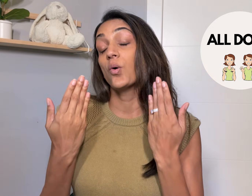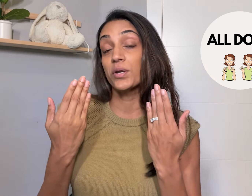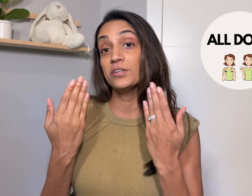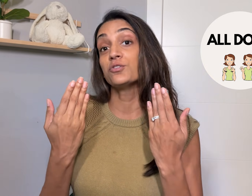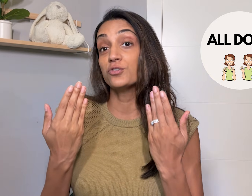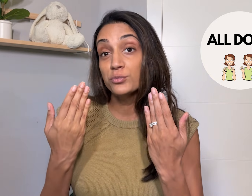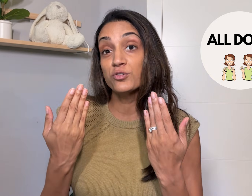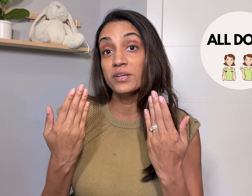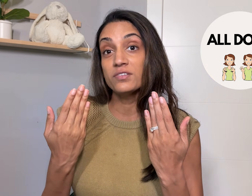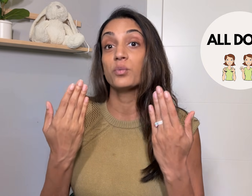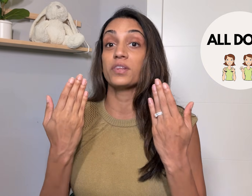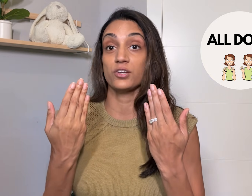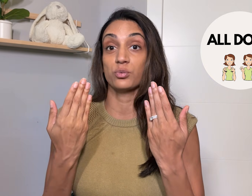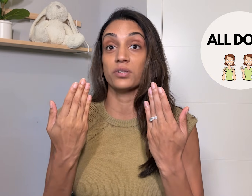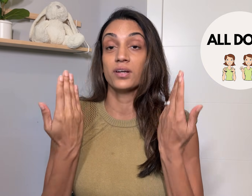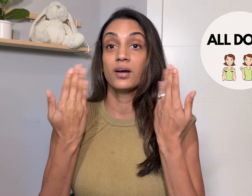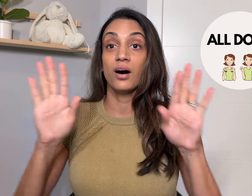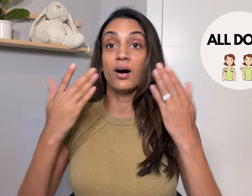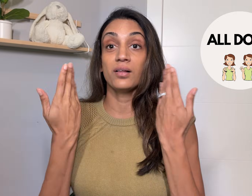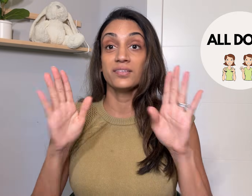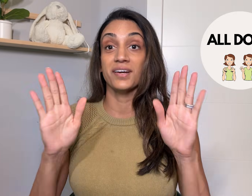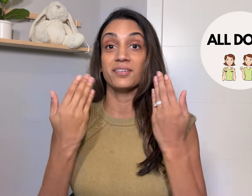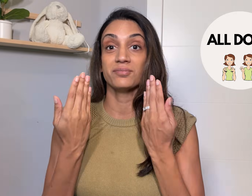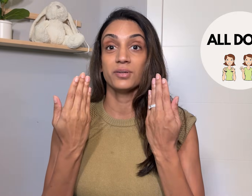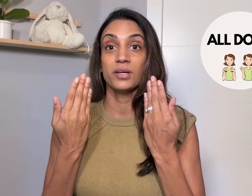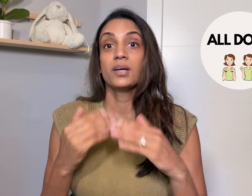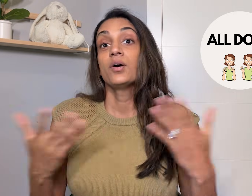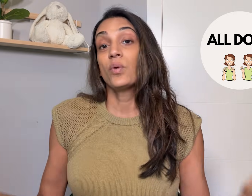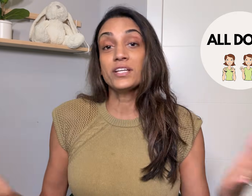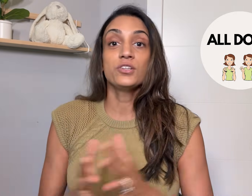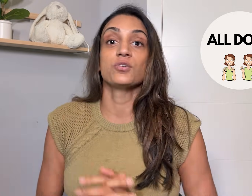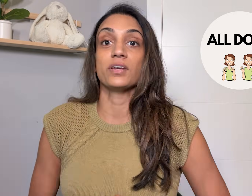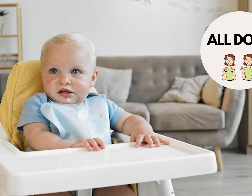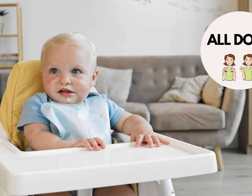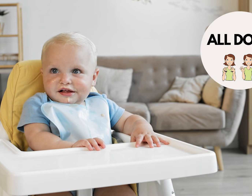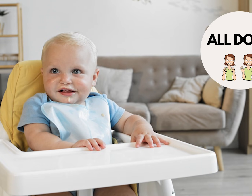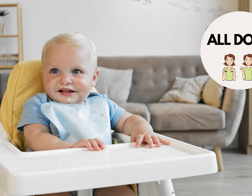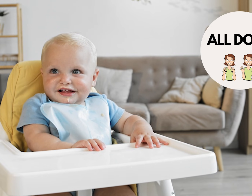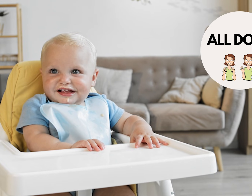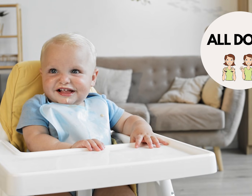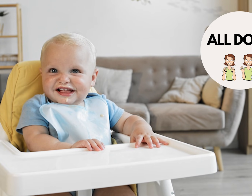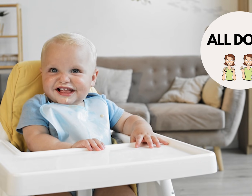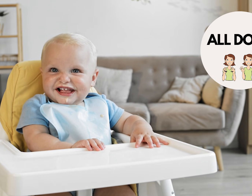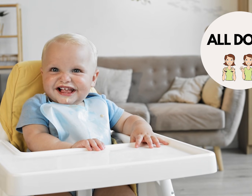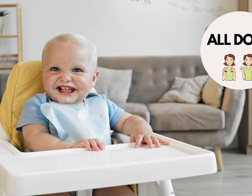Or you can do two movements with each word. All done. When can you use it? End of meals end of play end of bath.